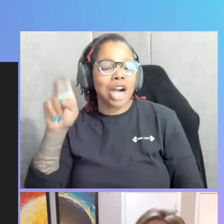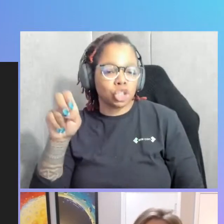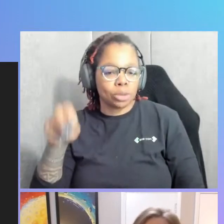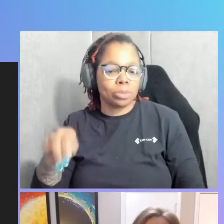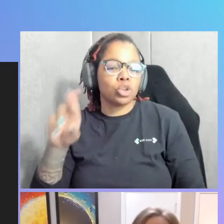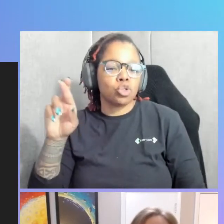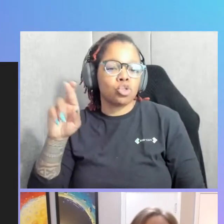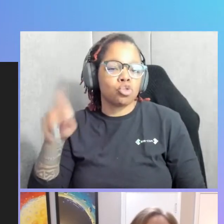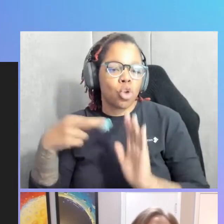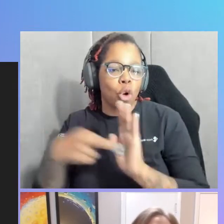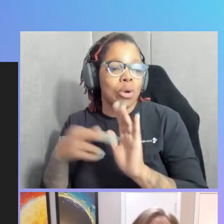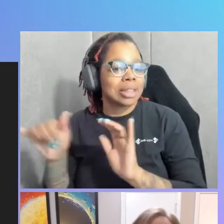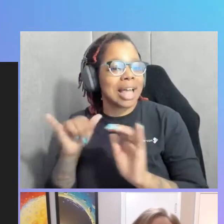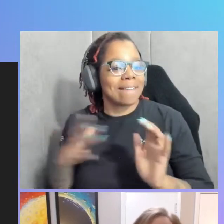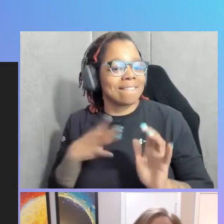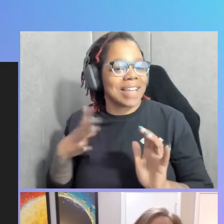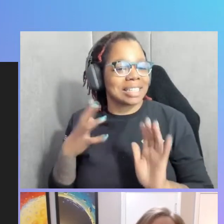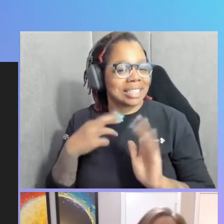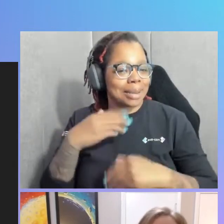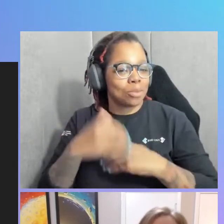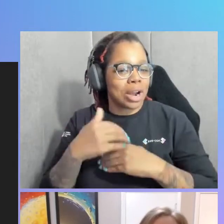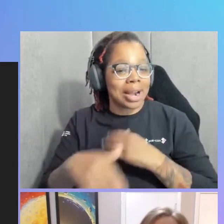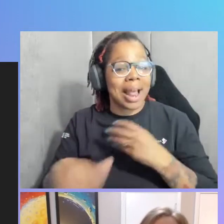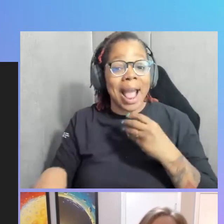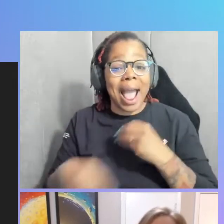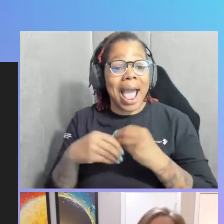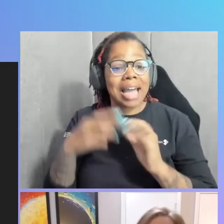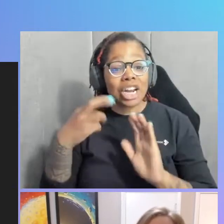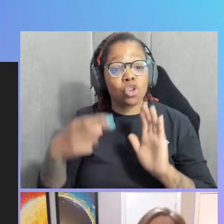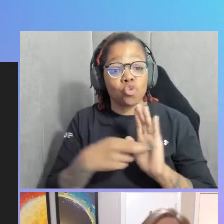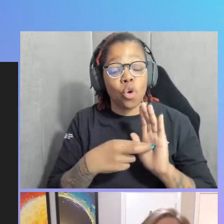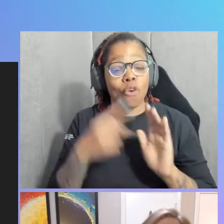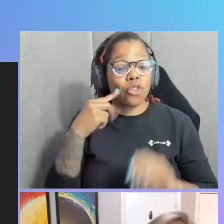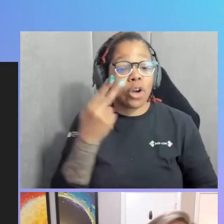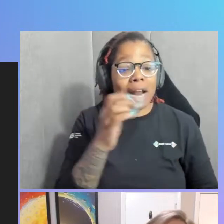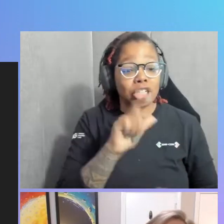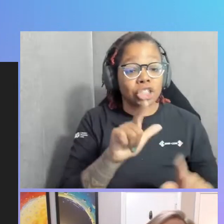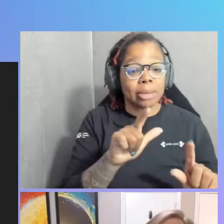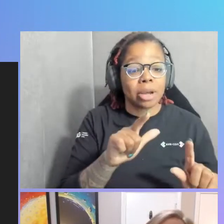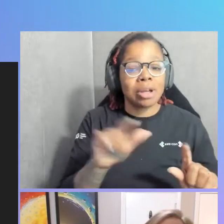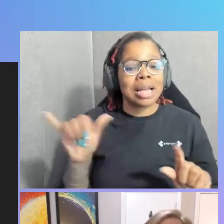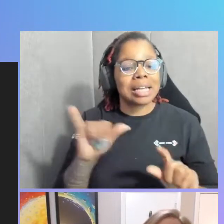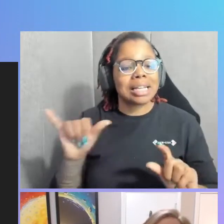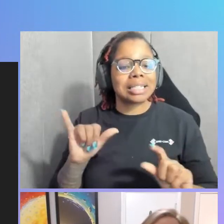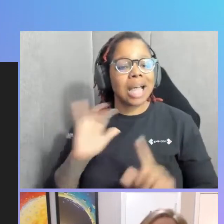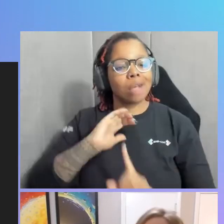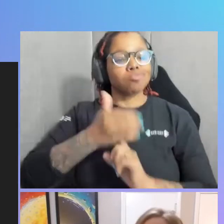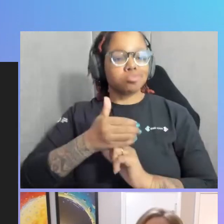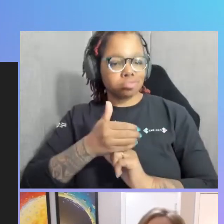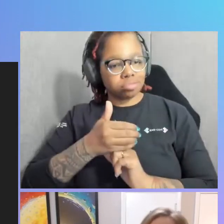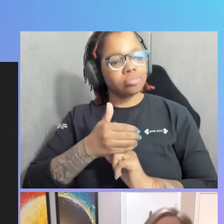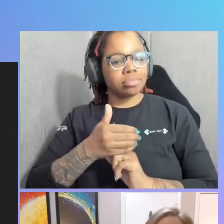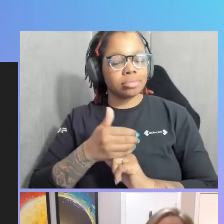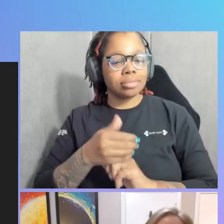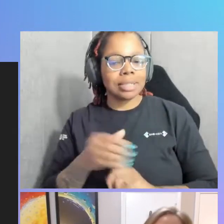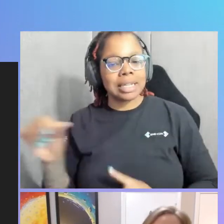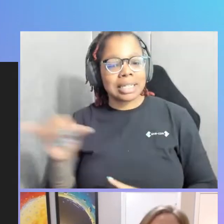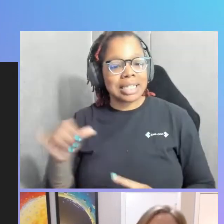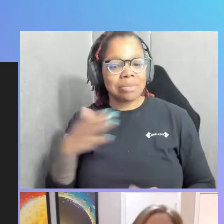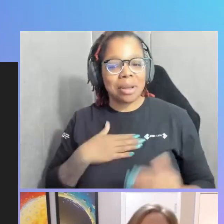fancy bread, adding a role to an HTML element is like putting on a costume. Just like my sandwich